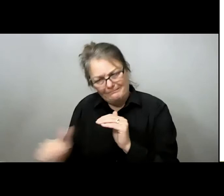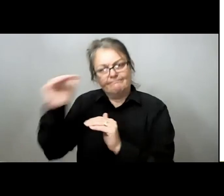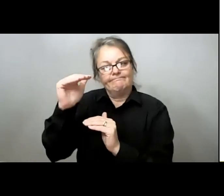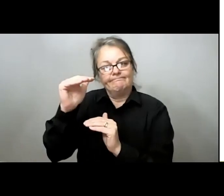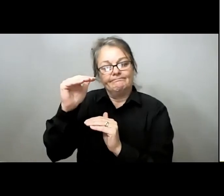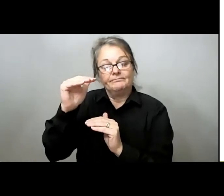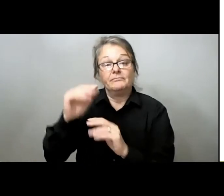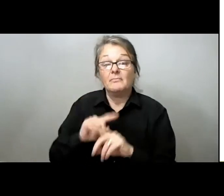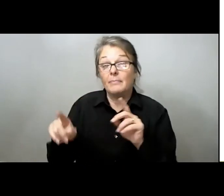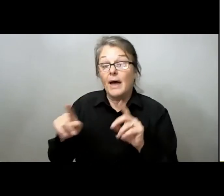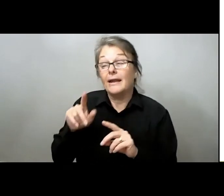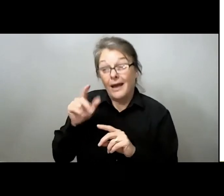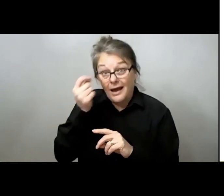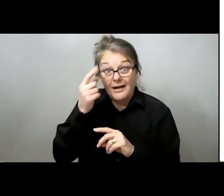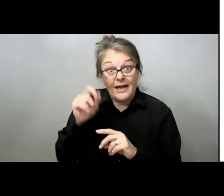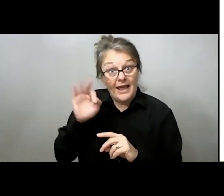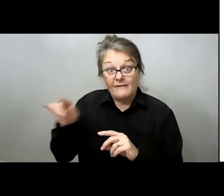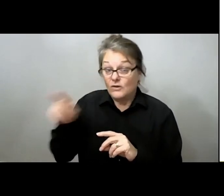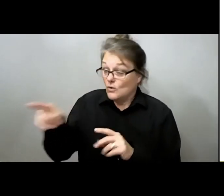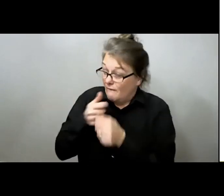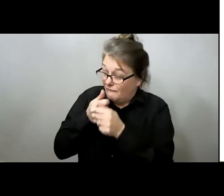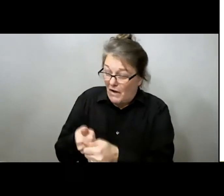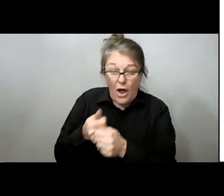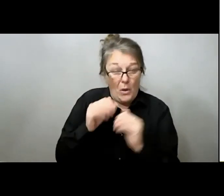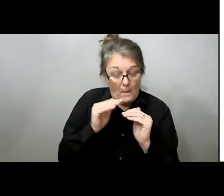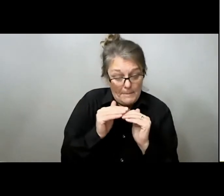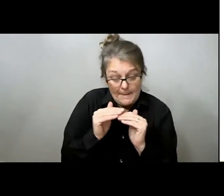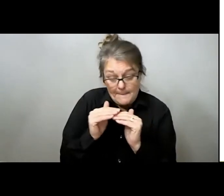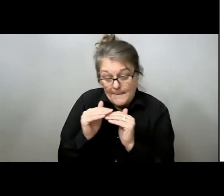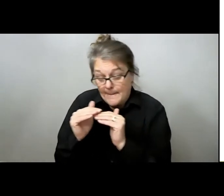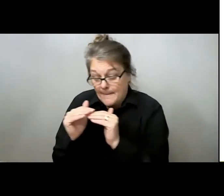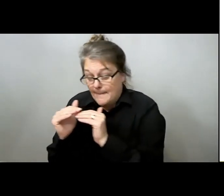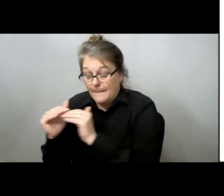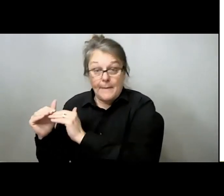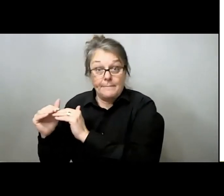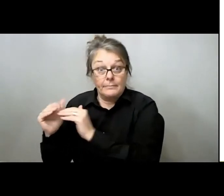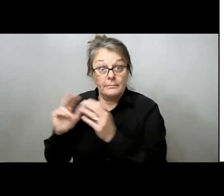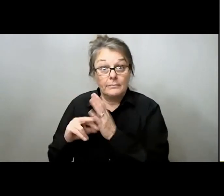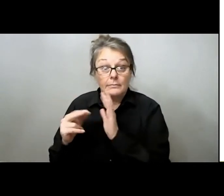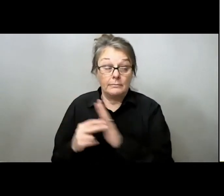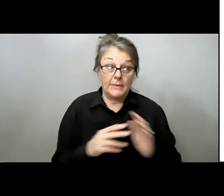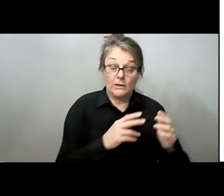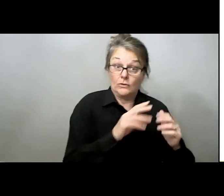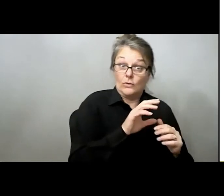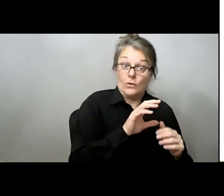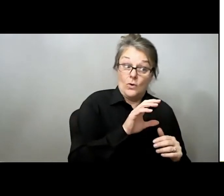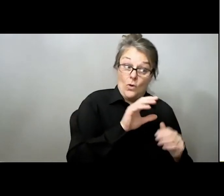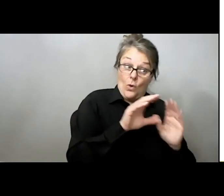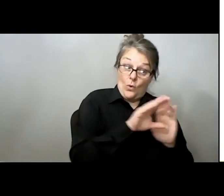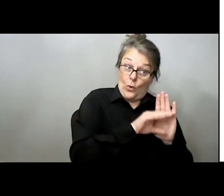BUT MEETING THE AODA STANDARDS DOESN'T GUARANTEE THAT AN ORGANIZATION HAS MET ITS CODE OBLIGATIONS.